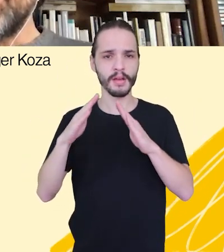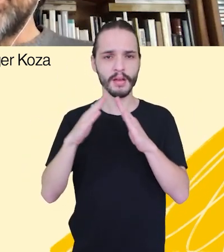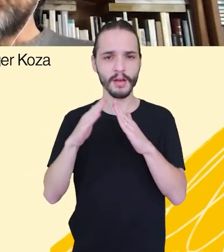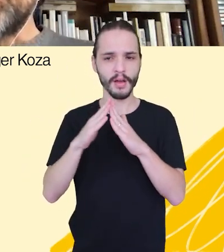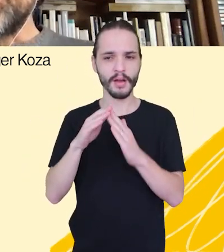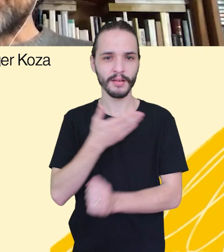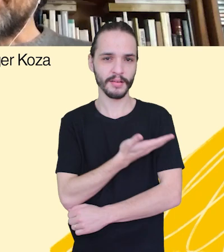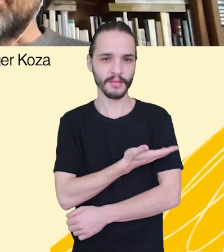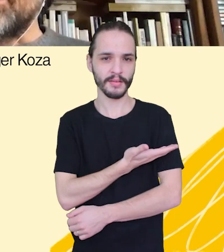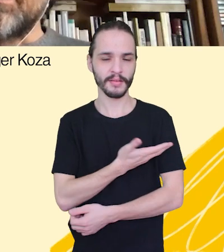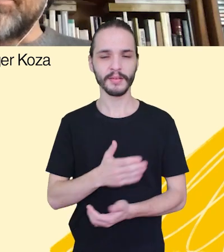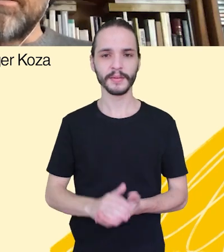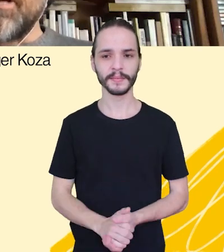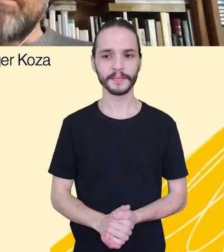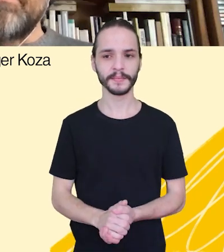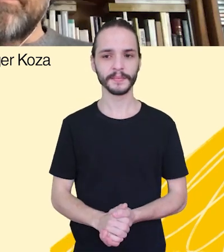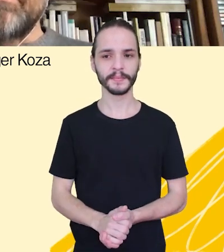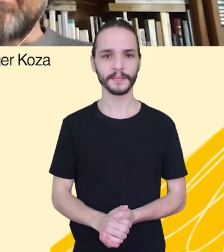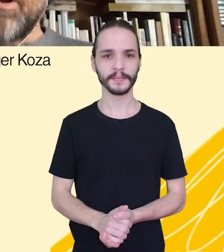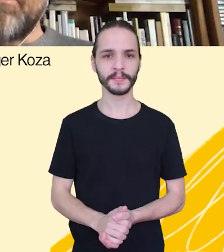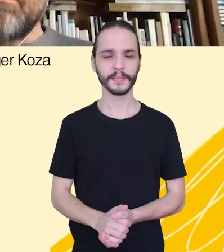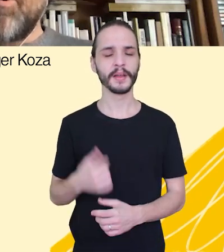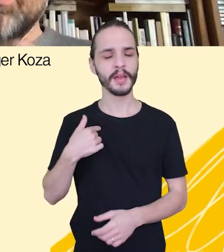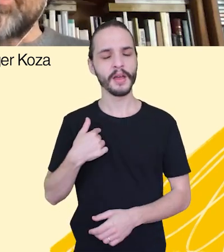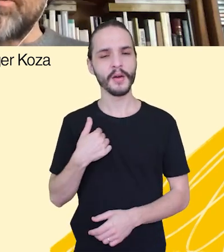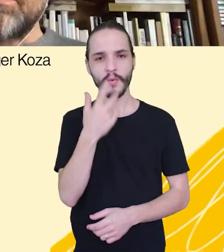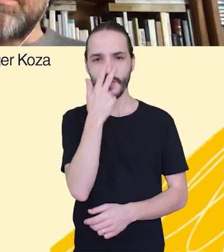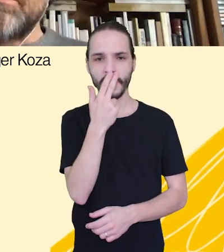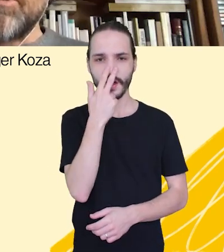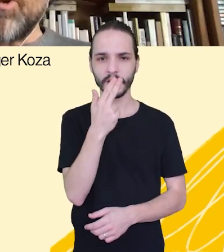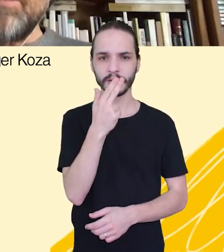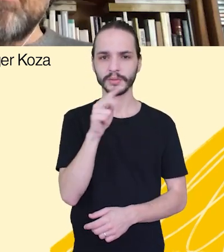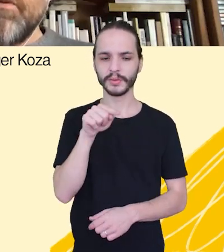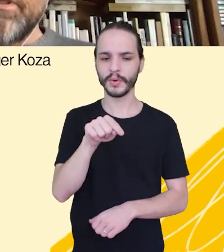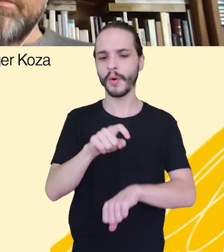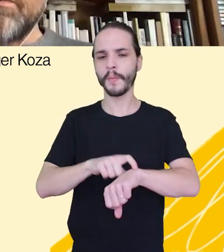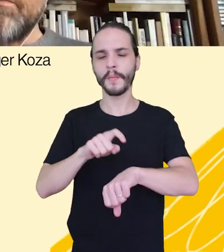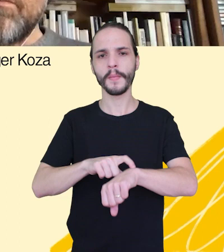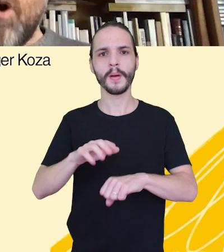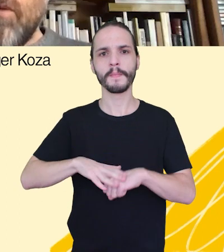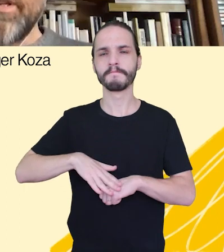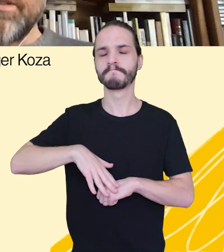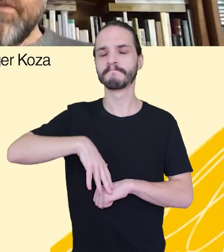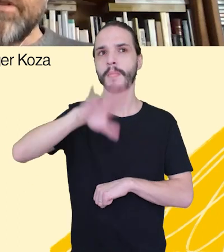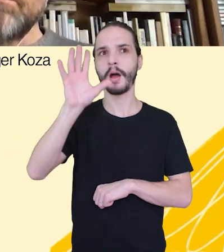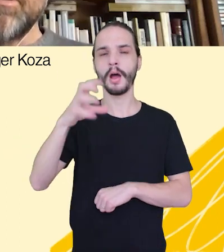which is one of the most, not only moving moments in the film